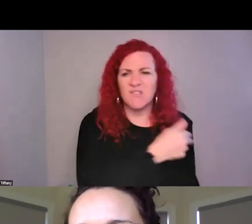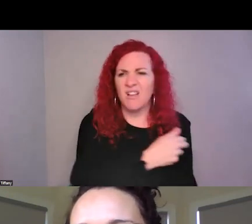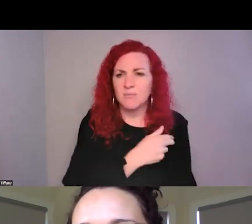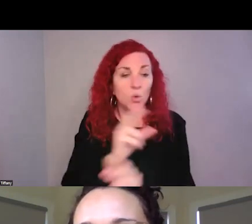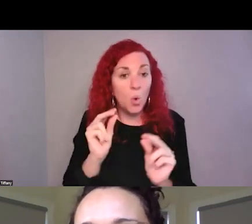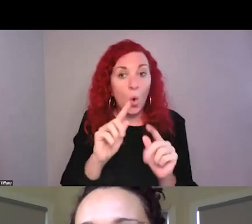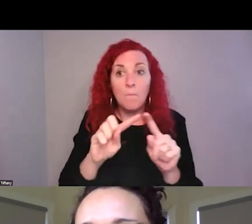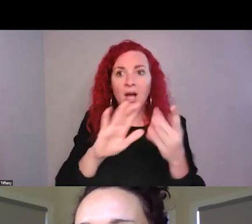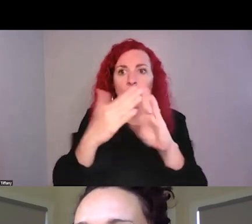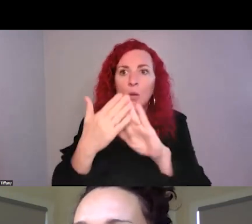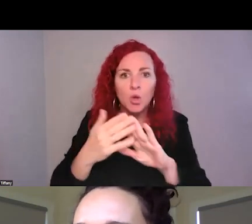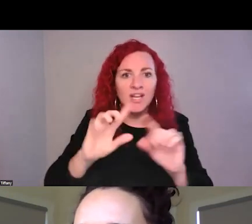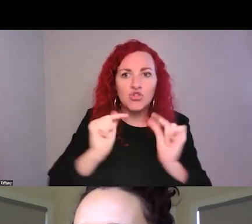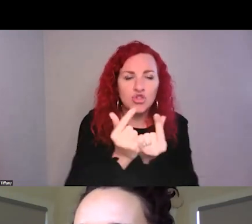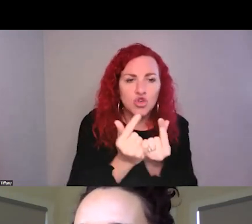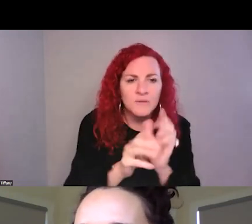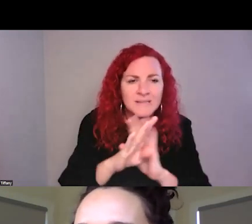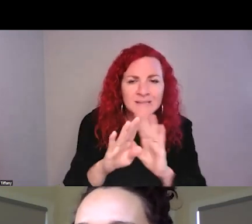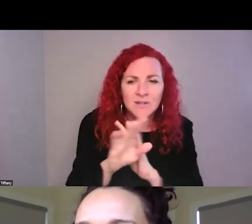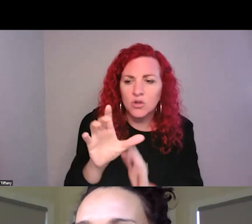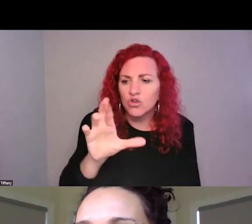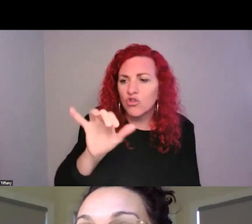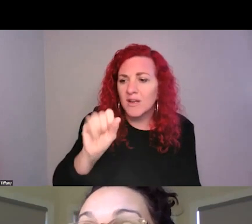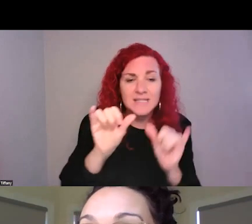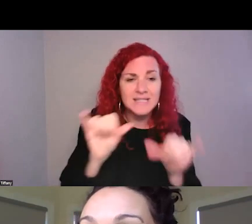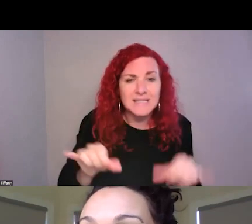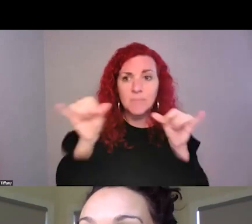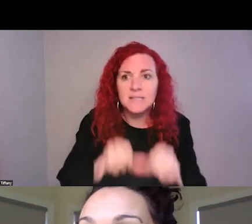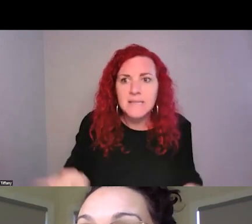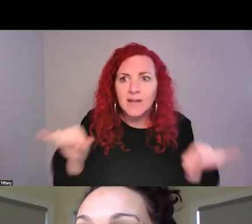GROUPS AND DEVELOPING STANDARDS AND WORKING AROUND COMMUNITY